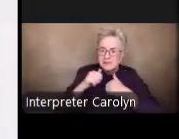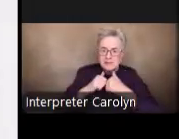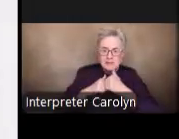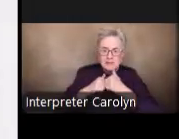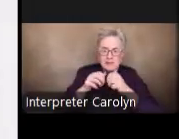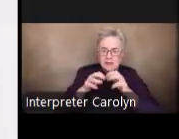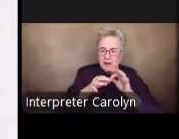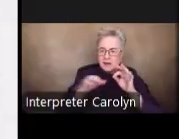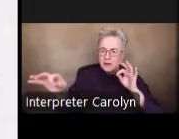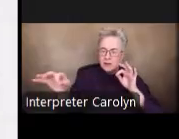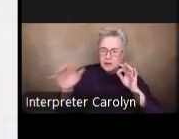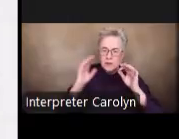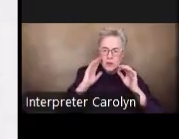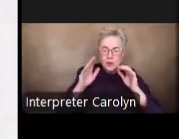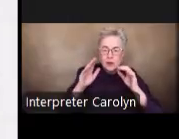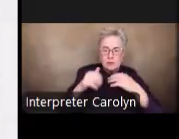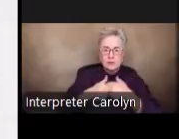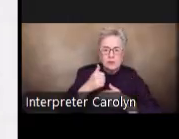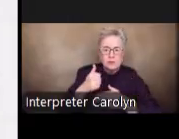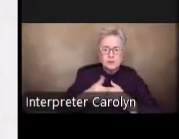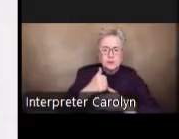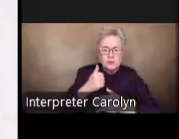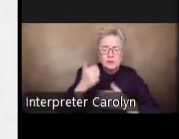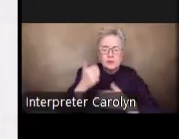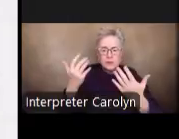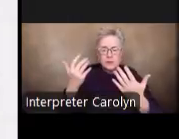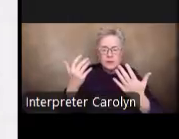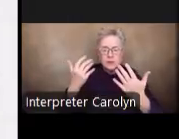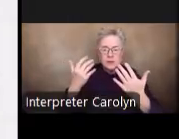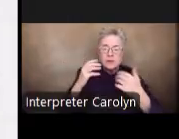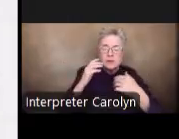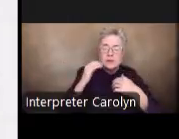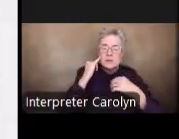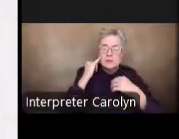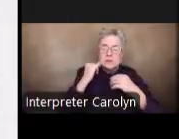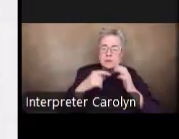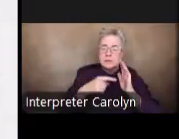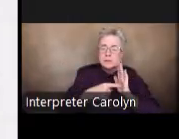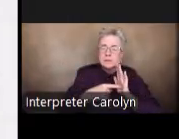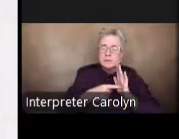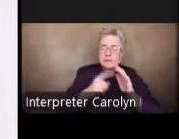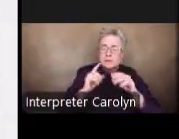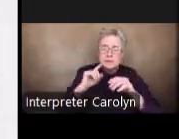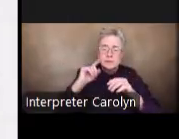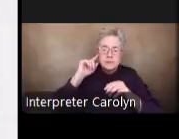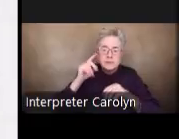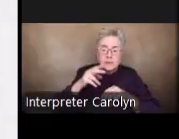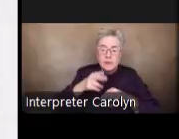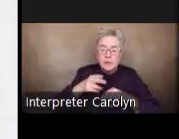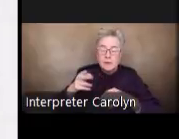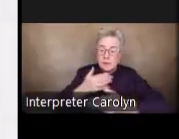And this is also when we have a deaf or hard of hearing infant born to hearing